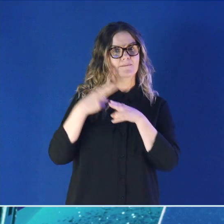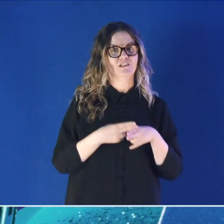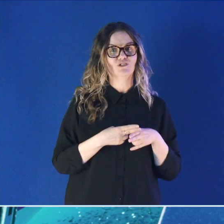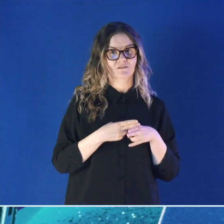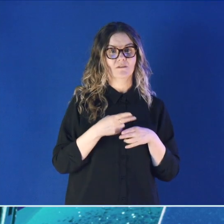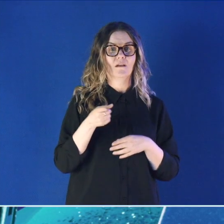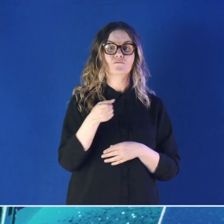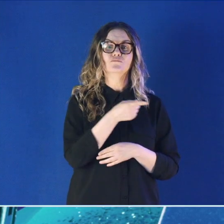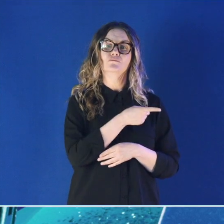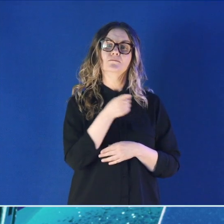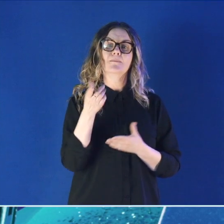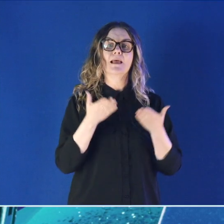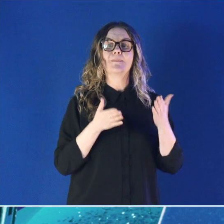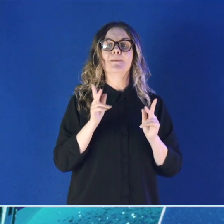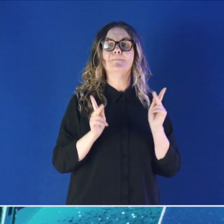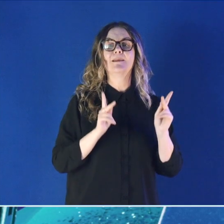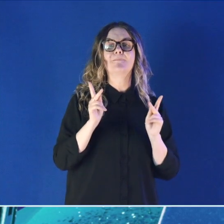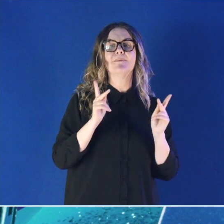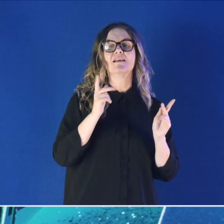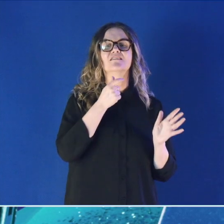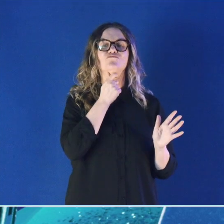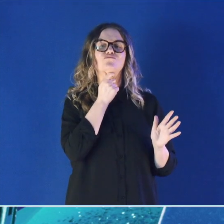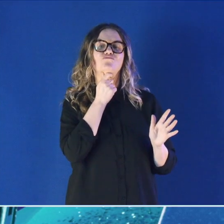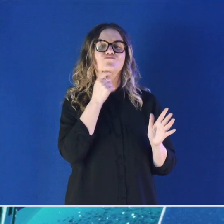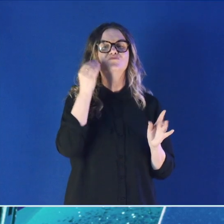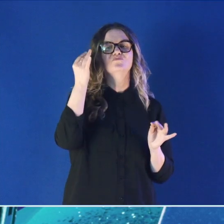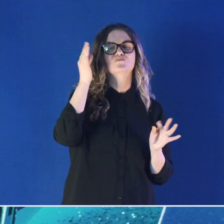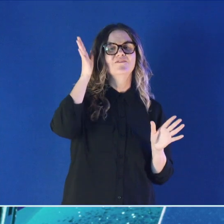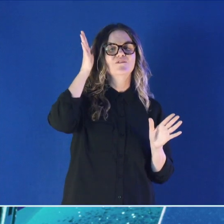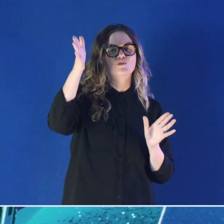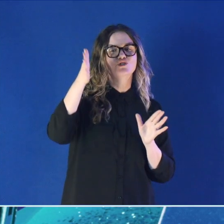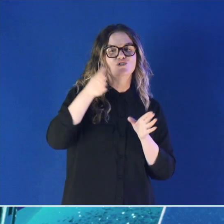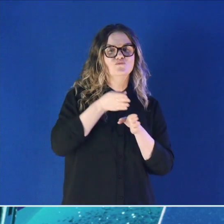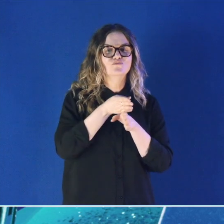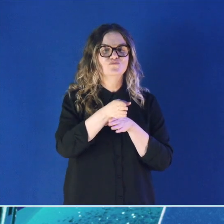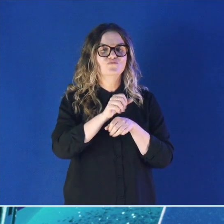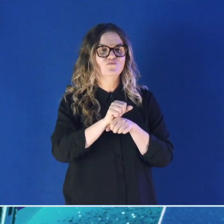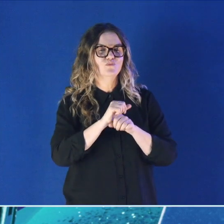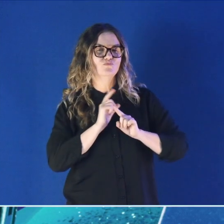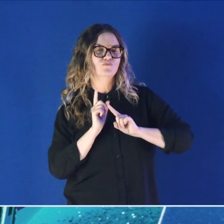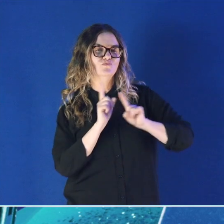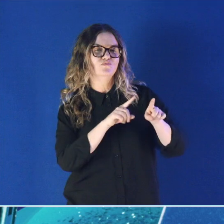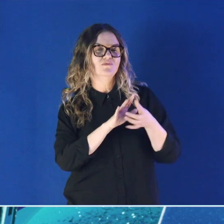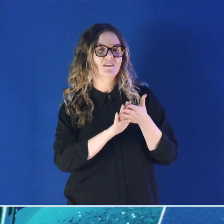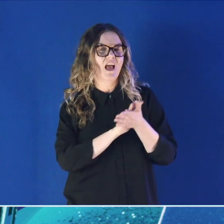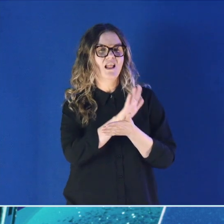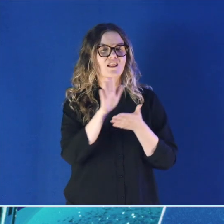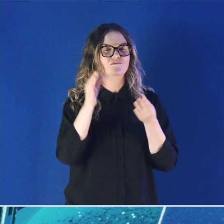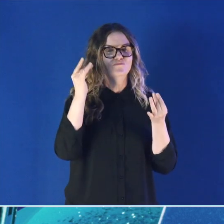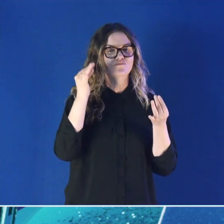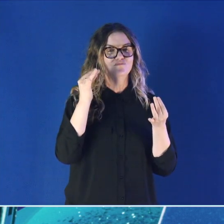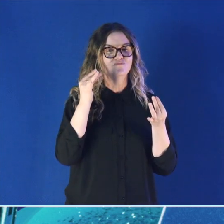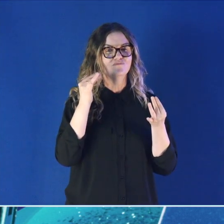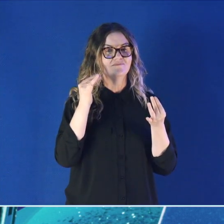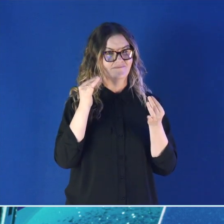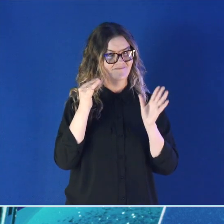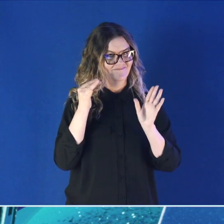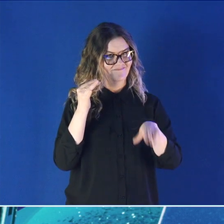about careers in this space, I think this was born as a junior at the UDub, right? Yeah. Yeah, we started locally.